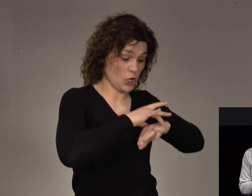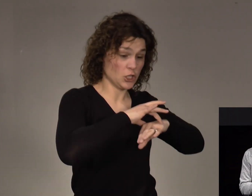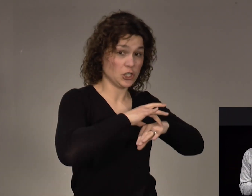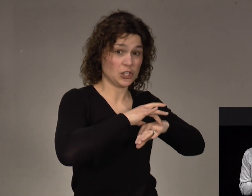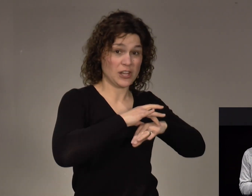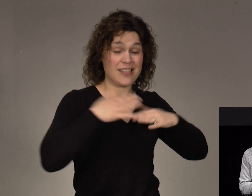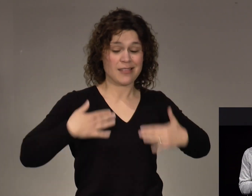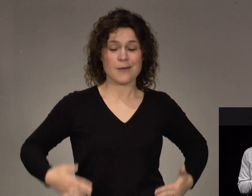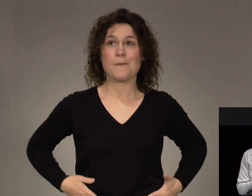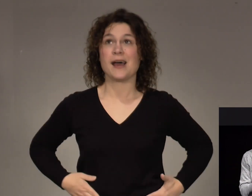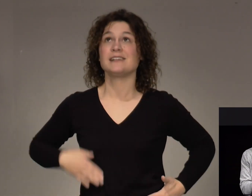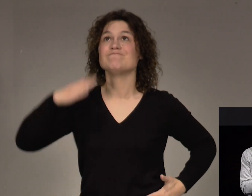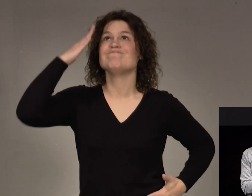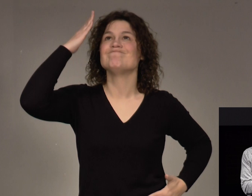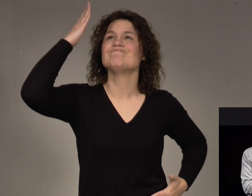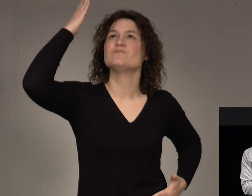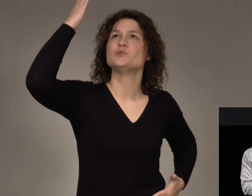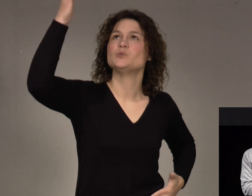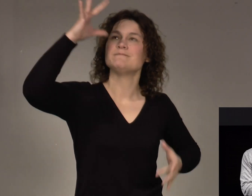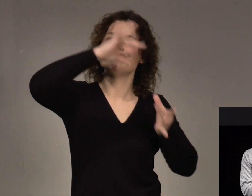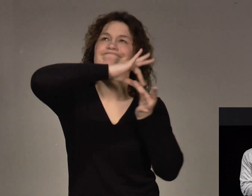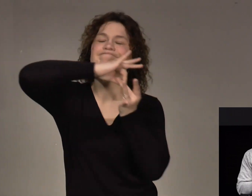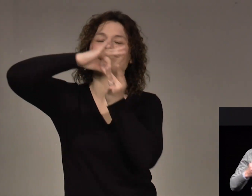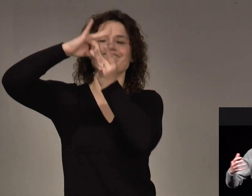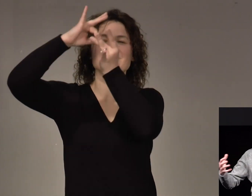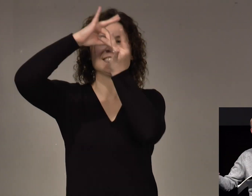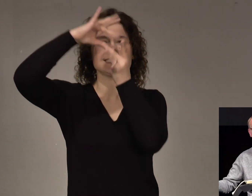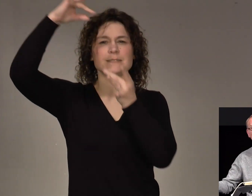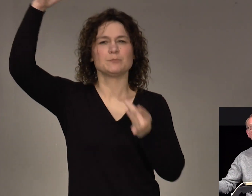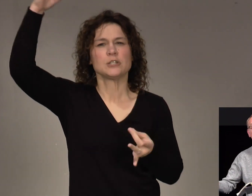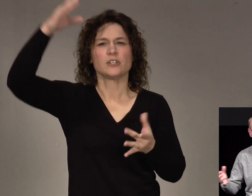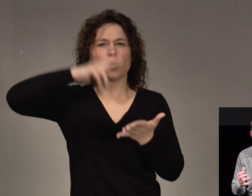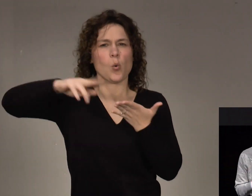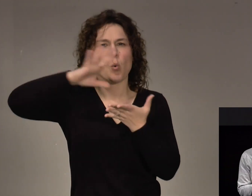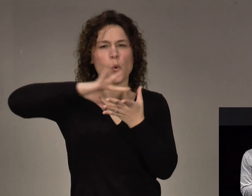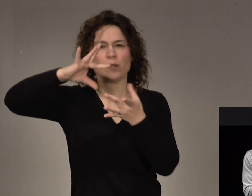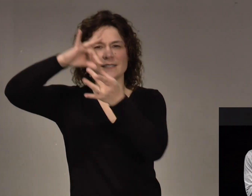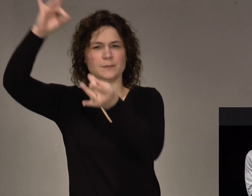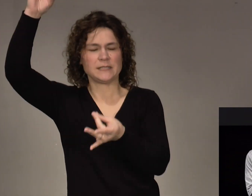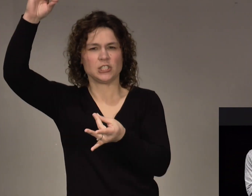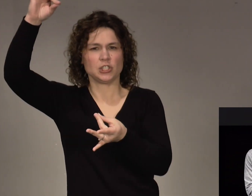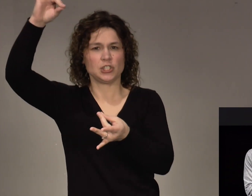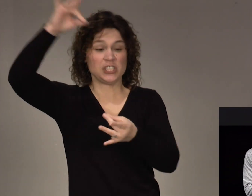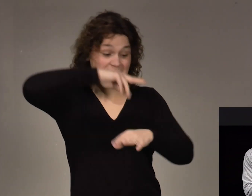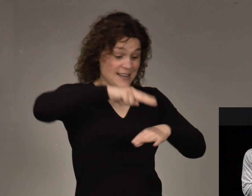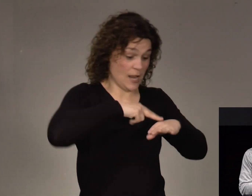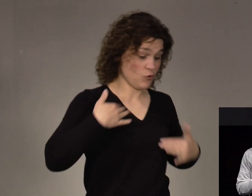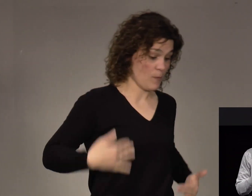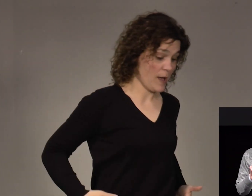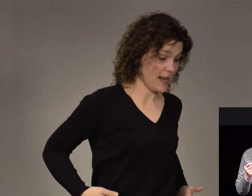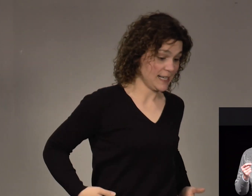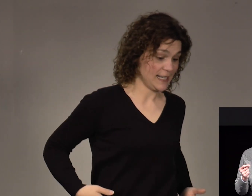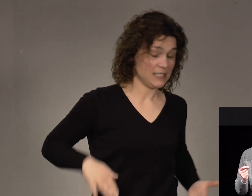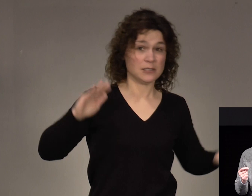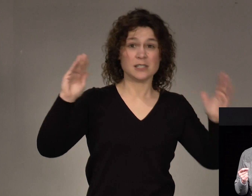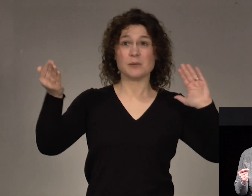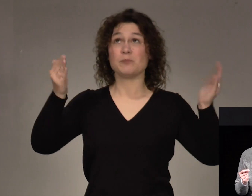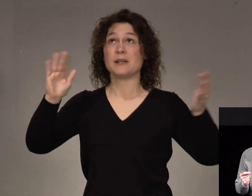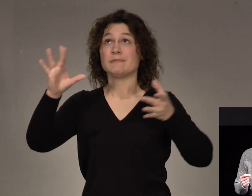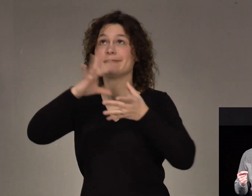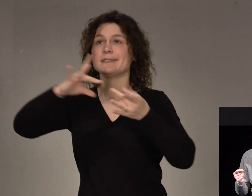pertains to the spirit. The natural versus the spiritual body. Verse 44: It is